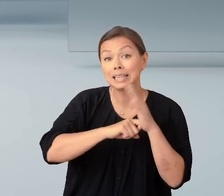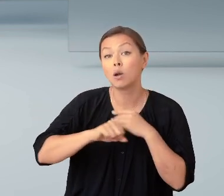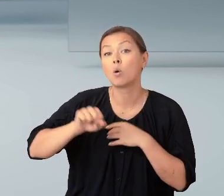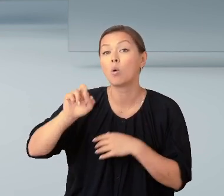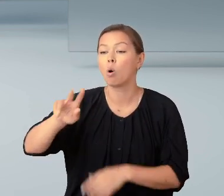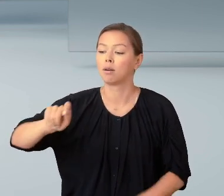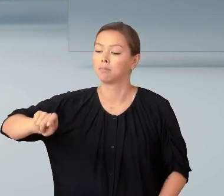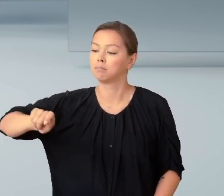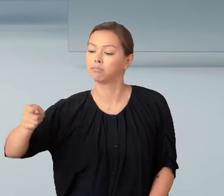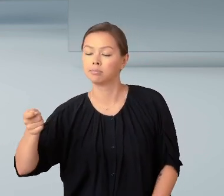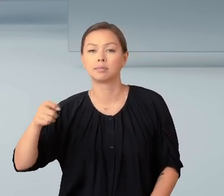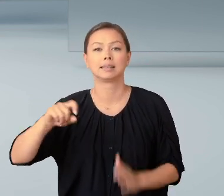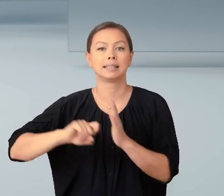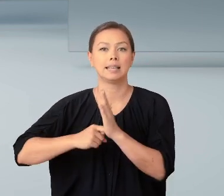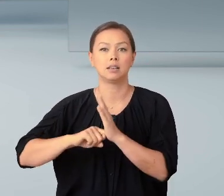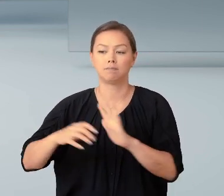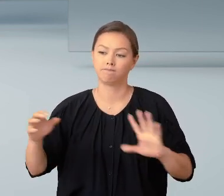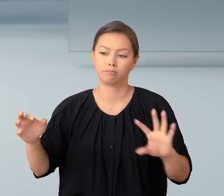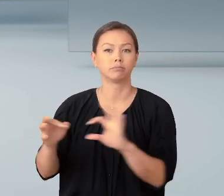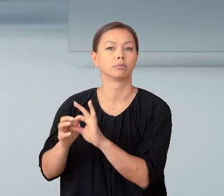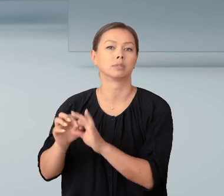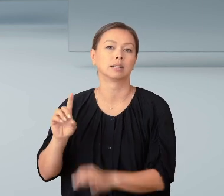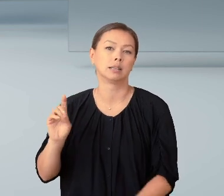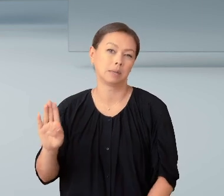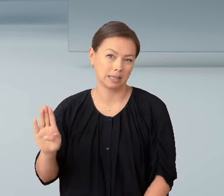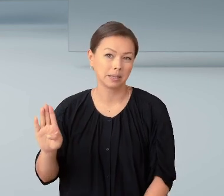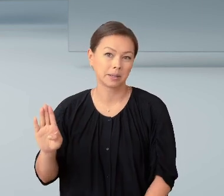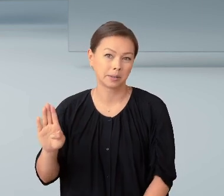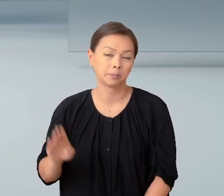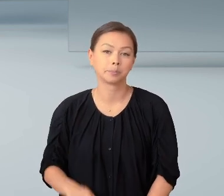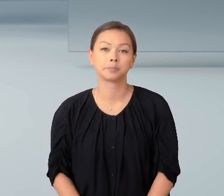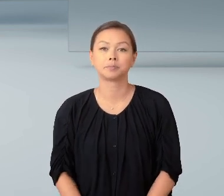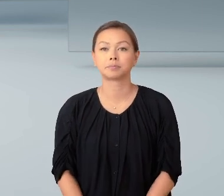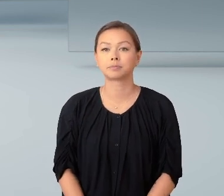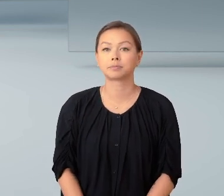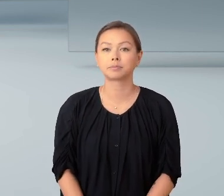Central server instance that connects to the database. Microsoft Security